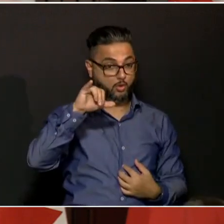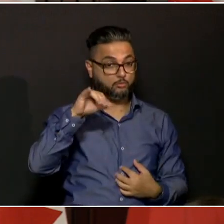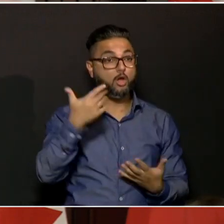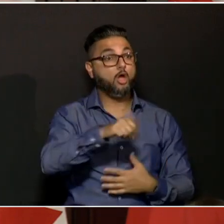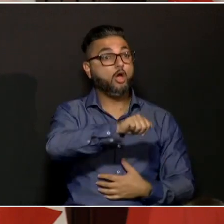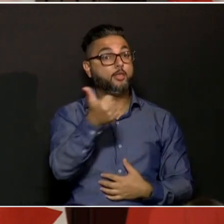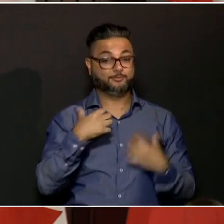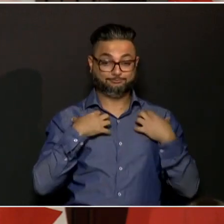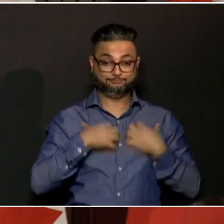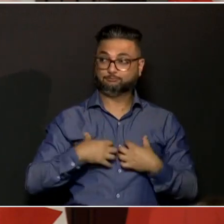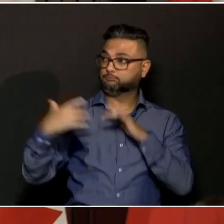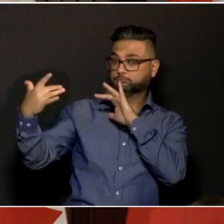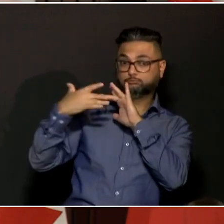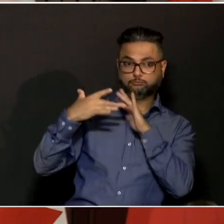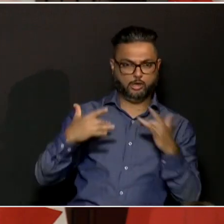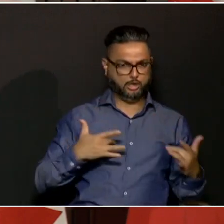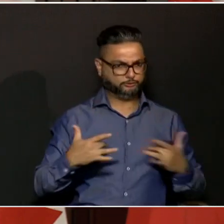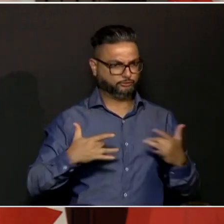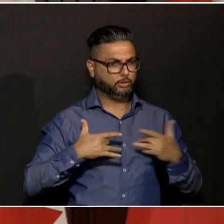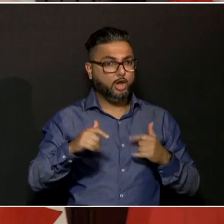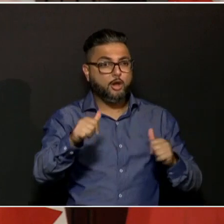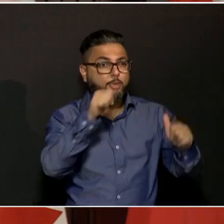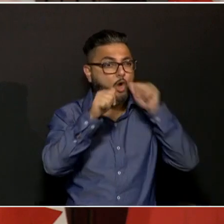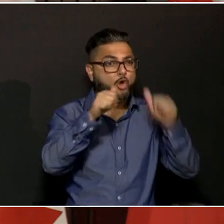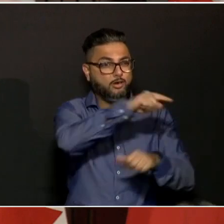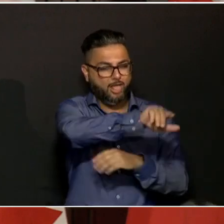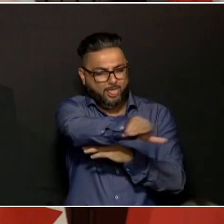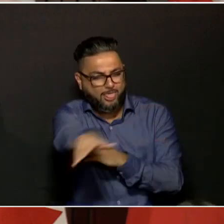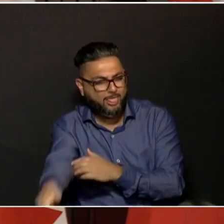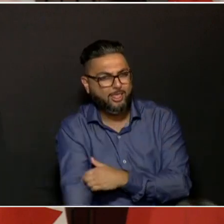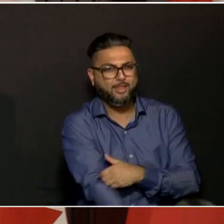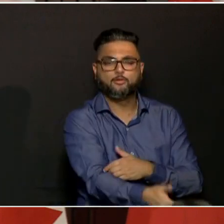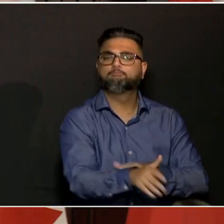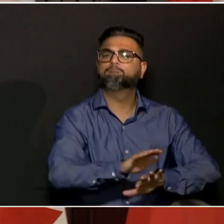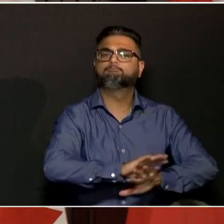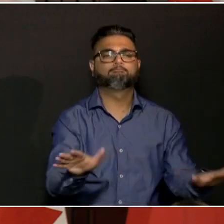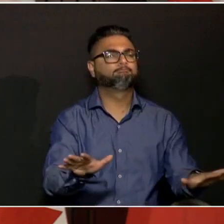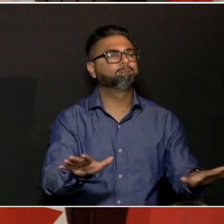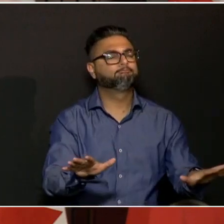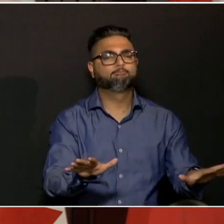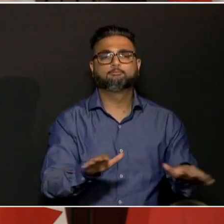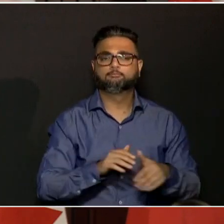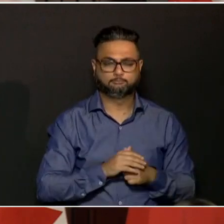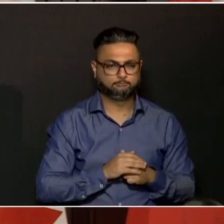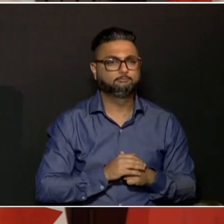and we will continue to take their advice and me or call me up concerned about bars